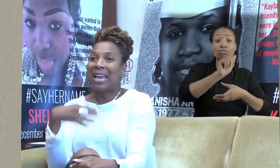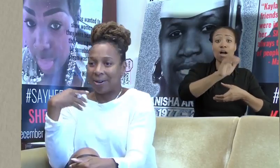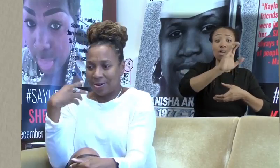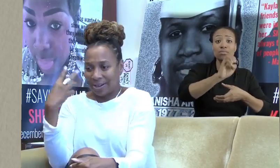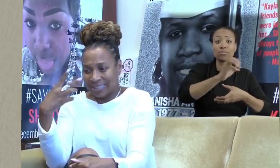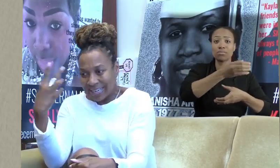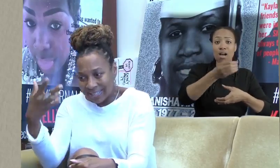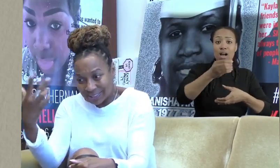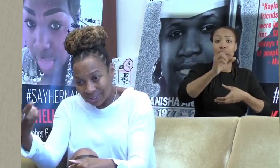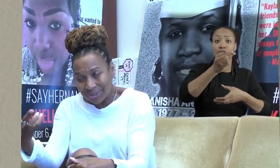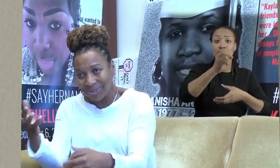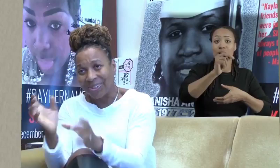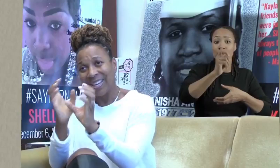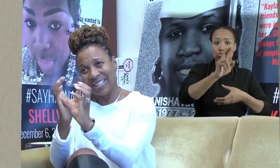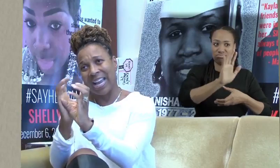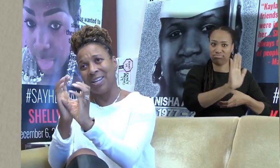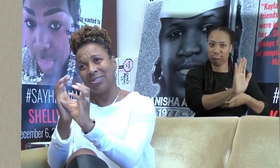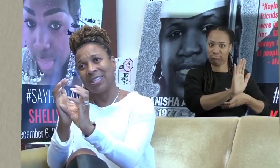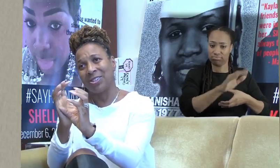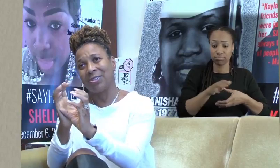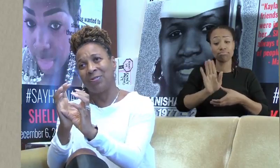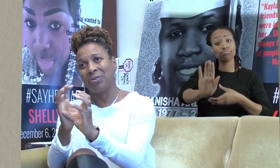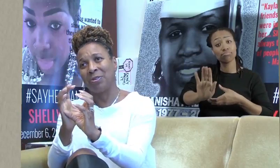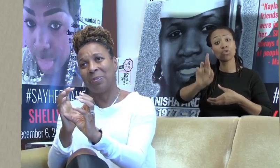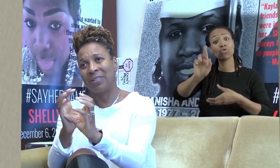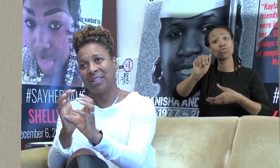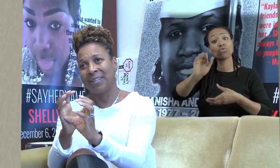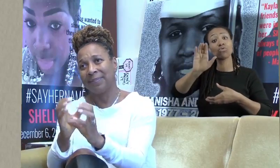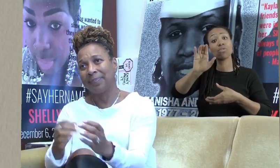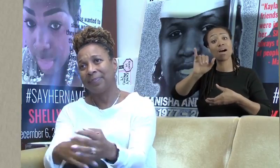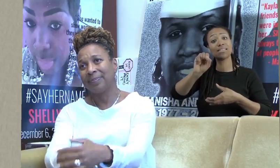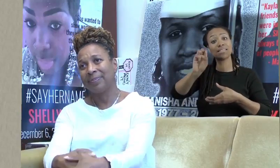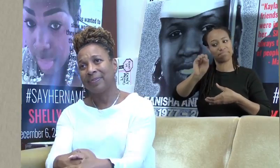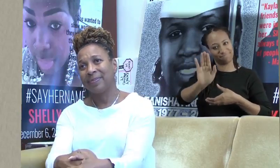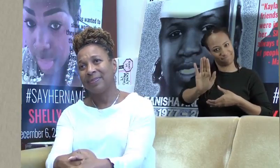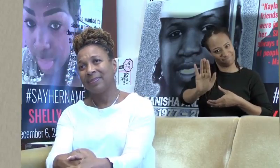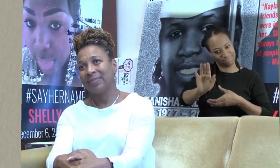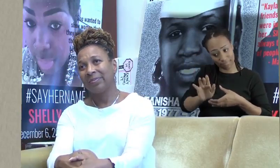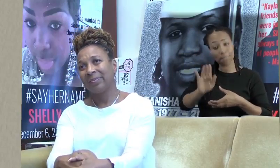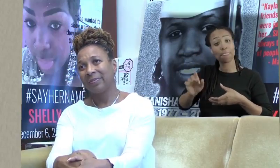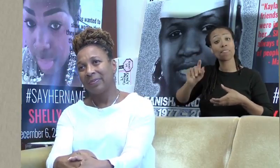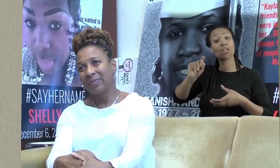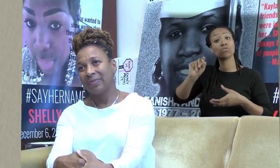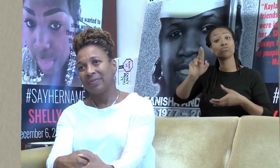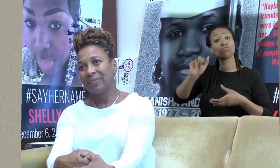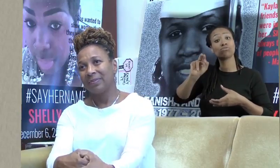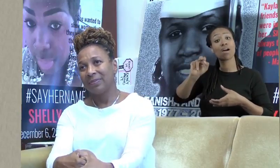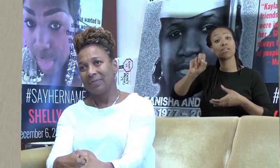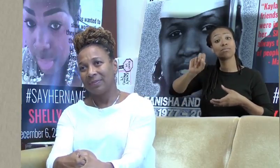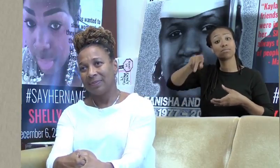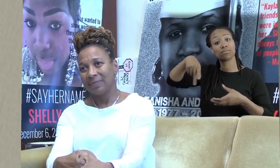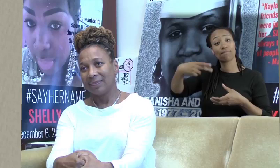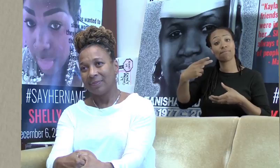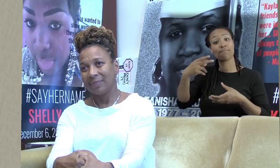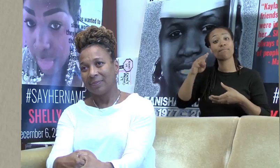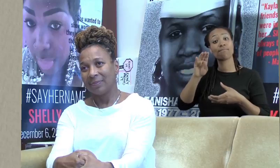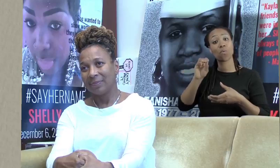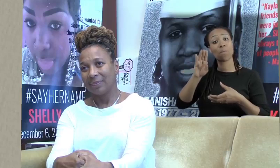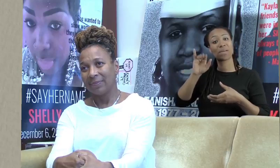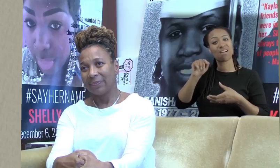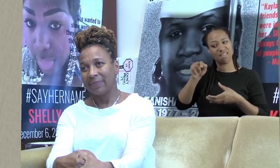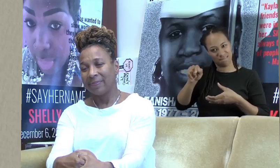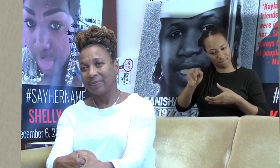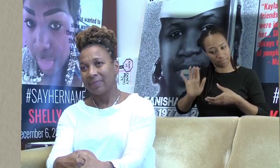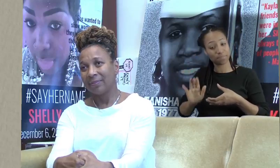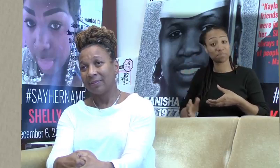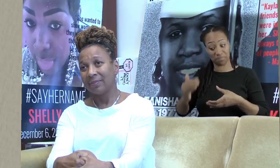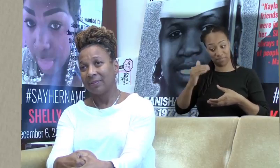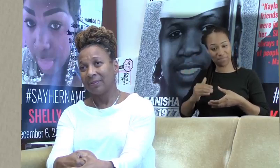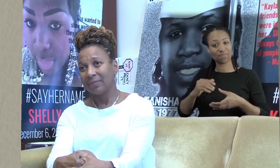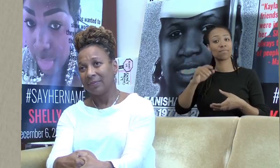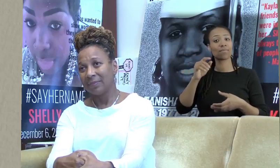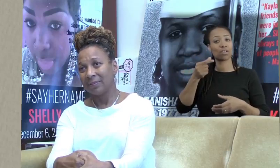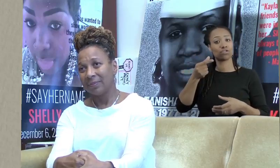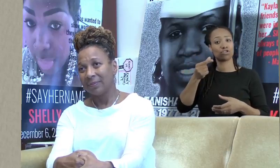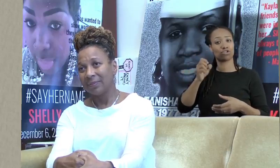uh, race and gender, and gender identity, transphobia and racism coming together.